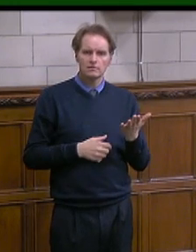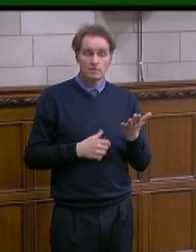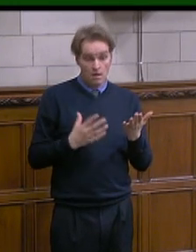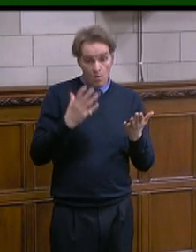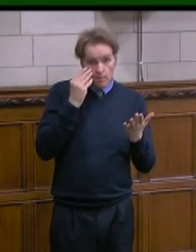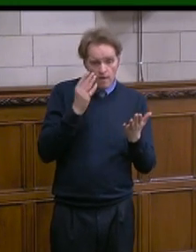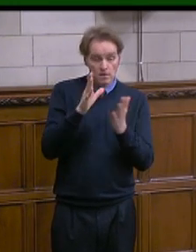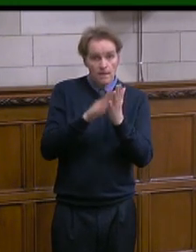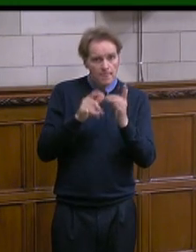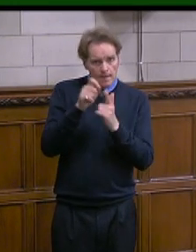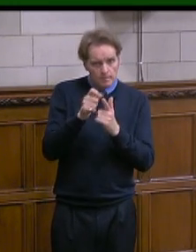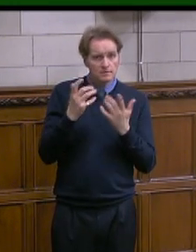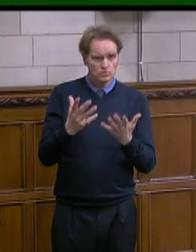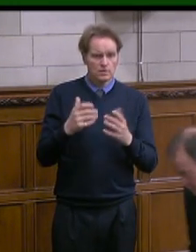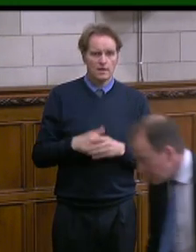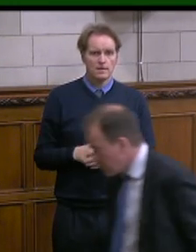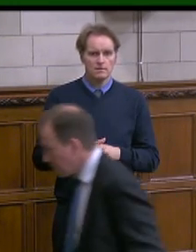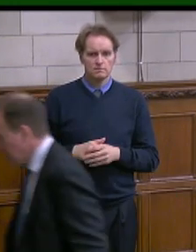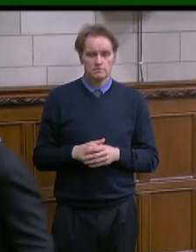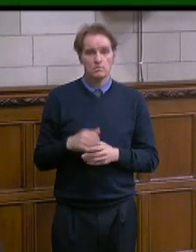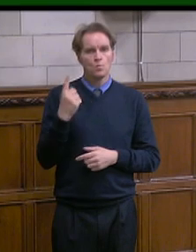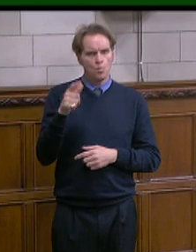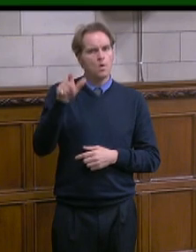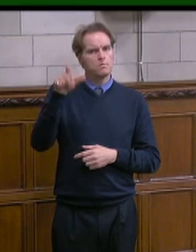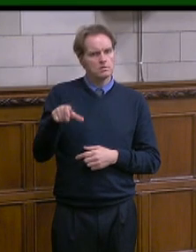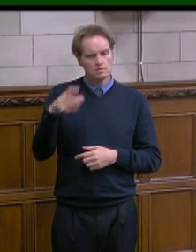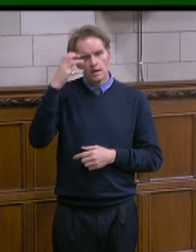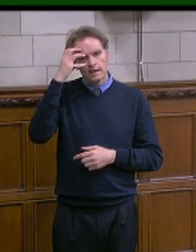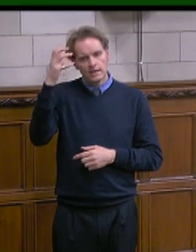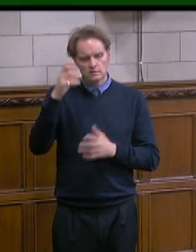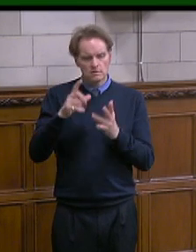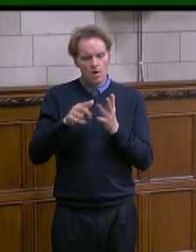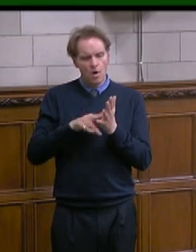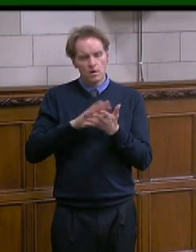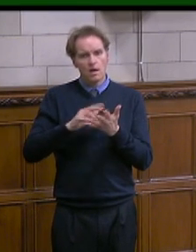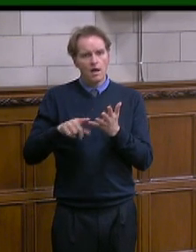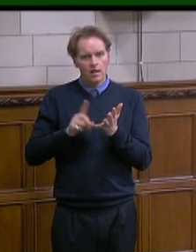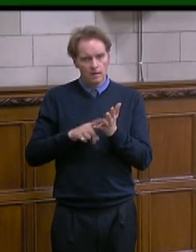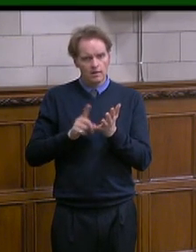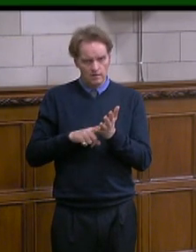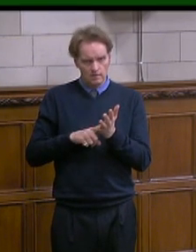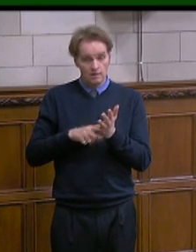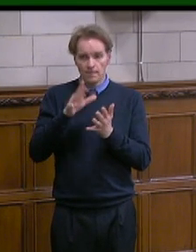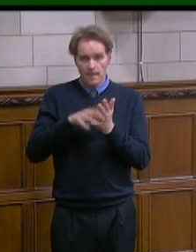Friend the Member for Kingston upon Hull West and Hessle (Emma Hardy), speaking as a teacher—about